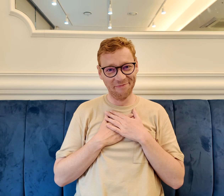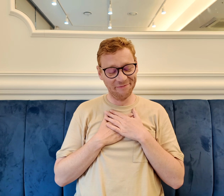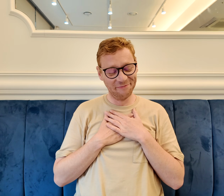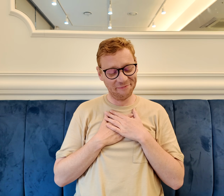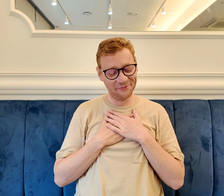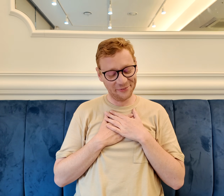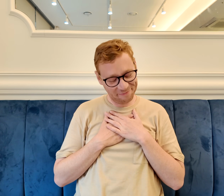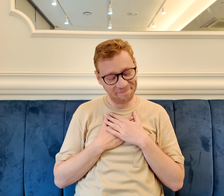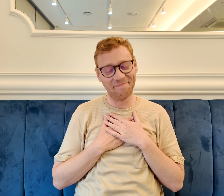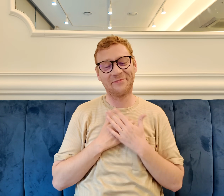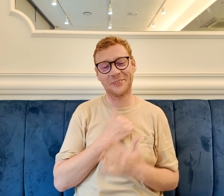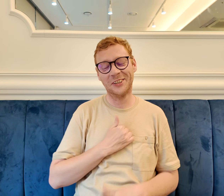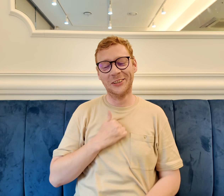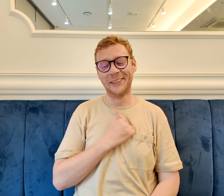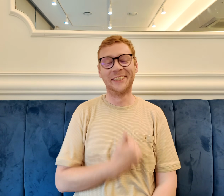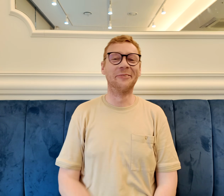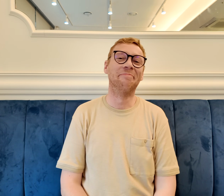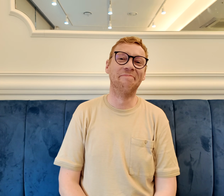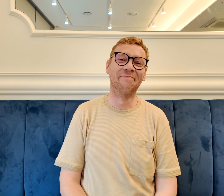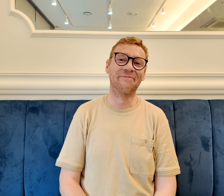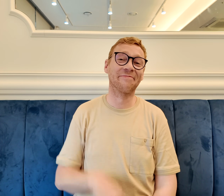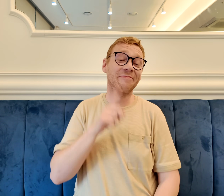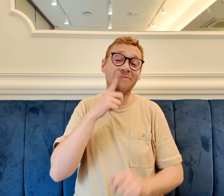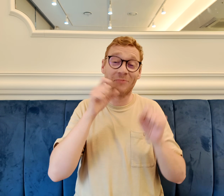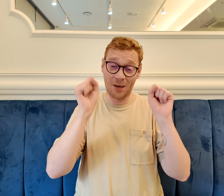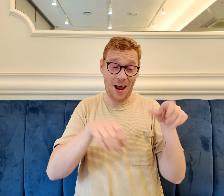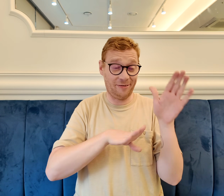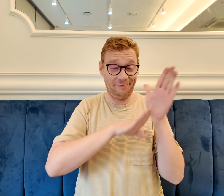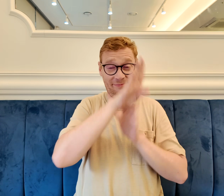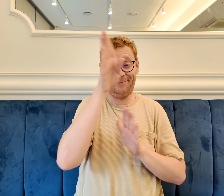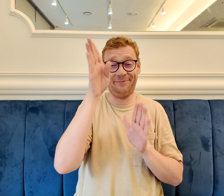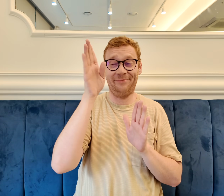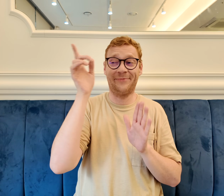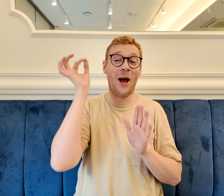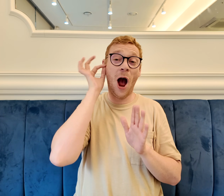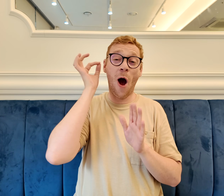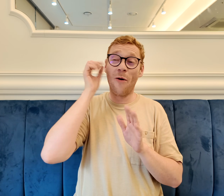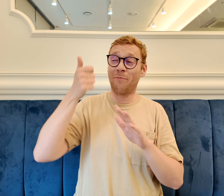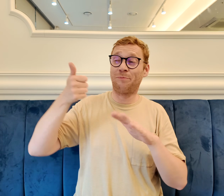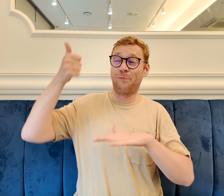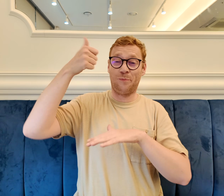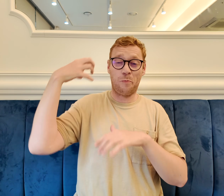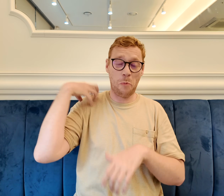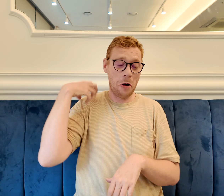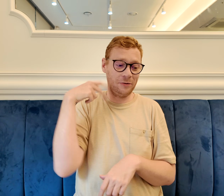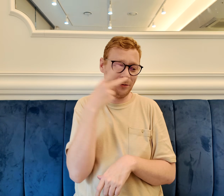it was truly heartbreaking. Deaf people can grow. In a place where a hearing person is the owner,